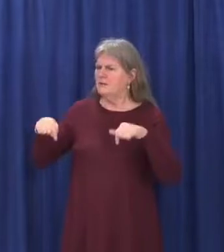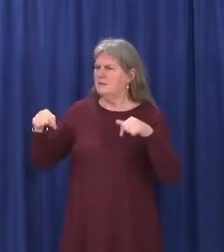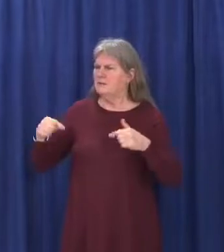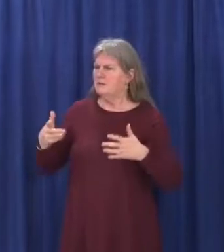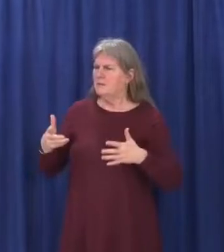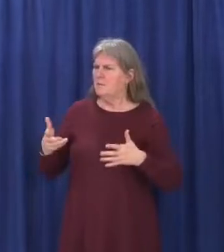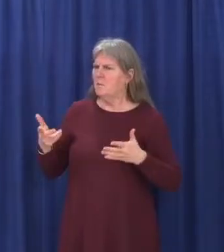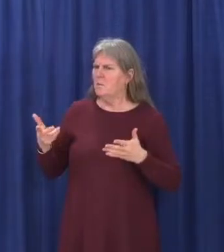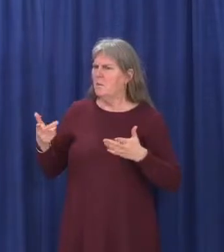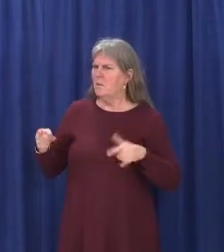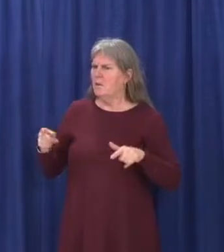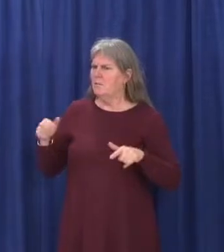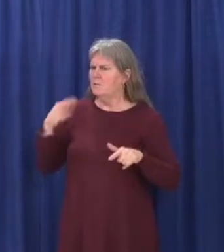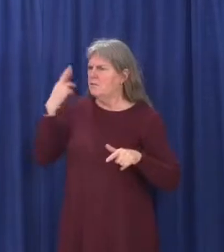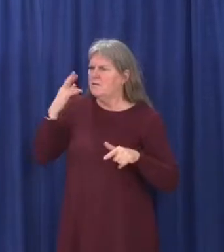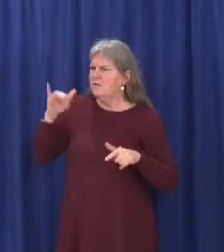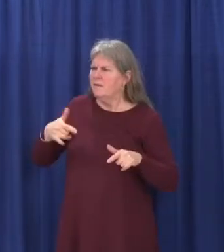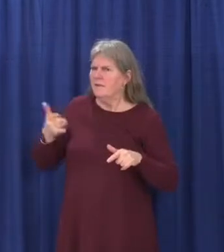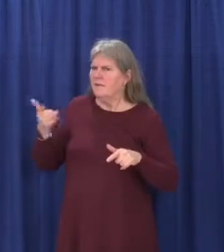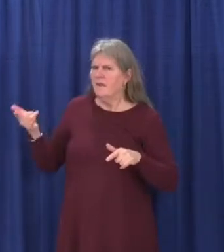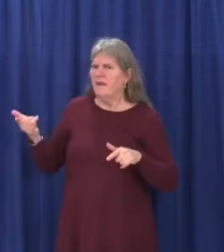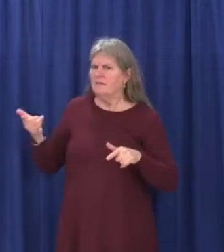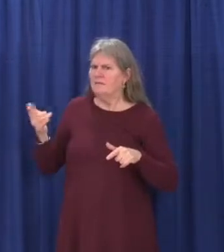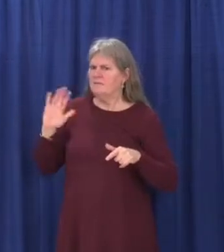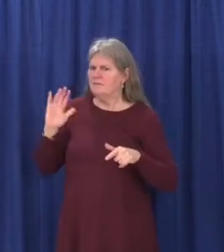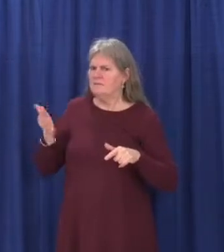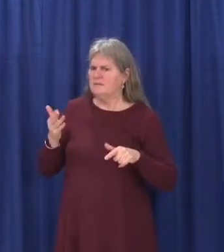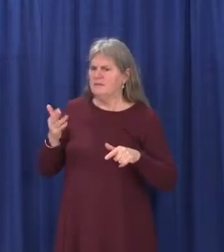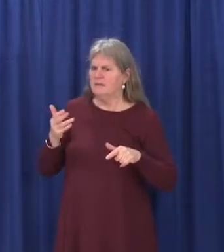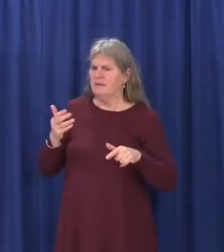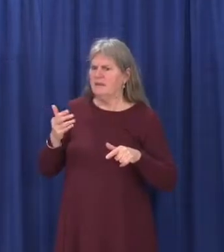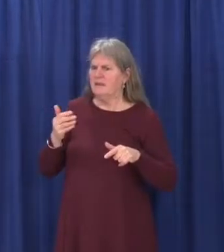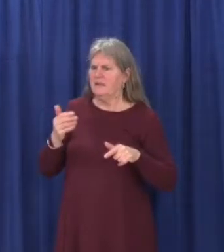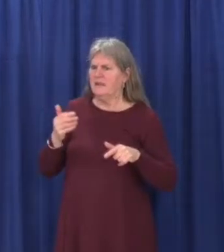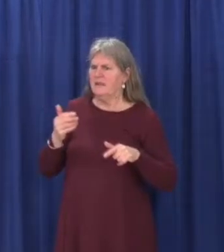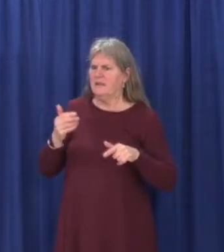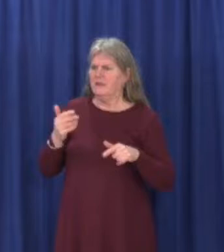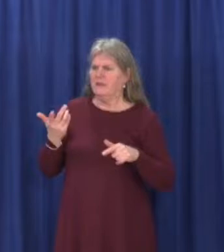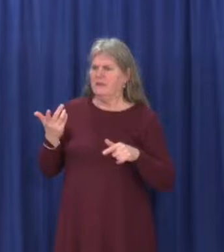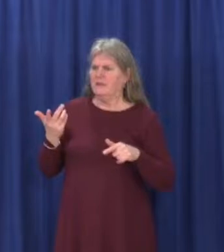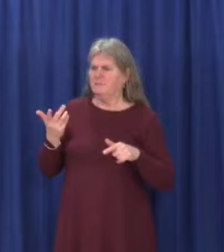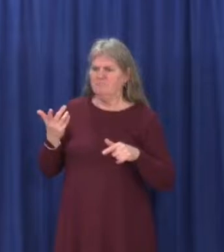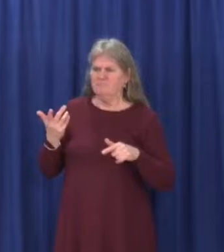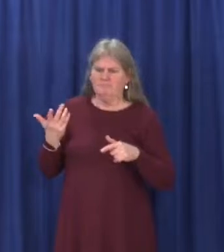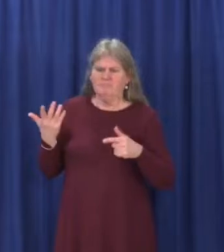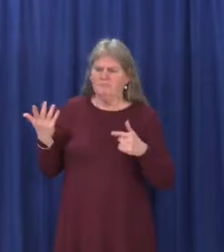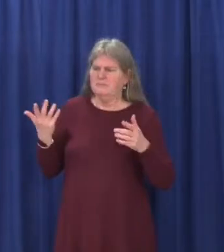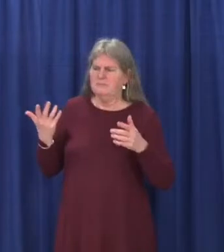behind that? We're getting towards the end of the current wave, and here we are planning for more self iso-- isolation units.